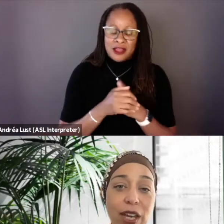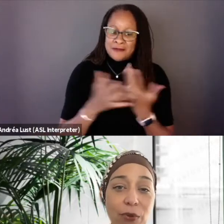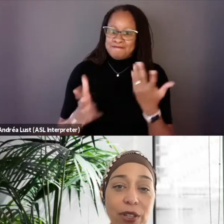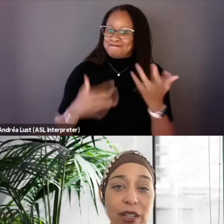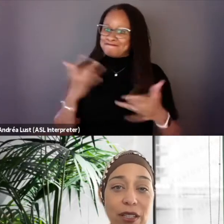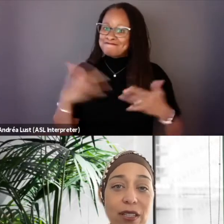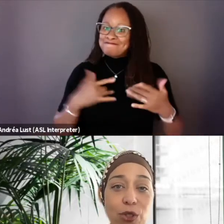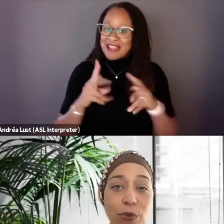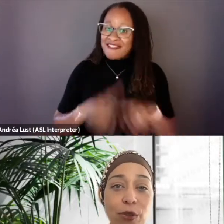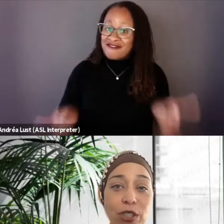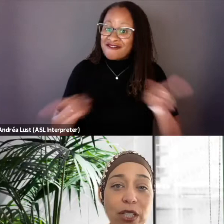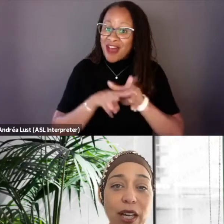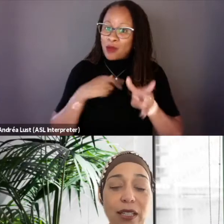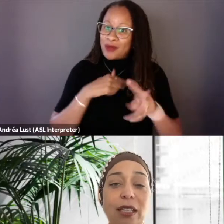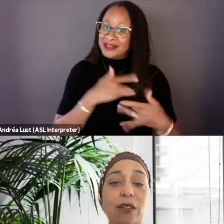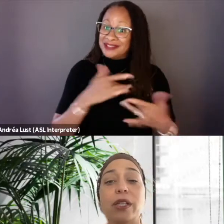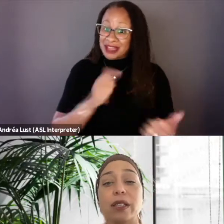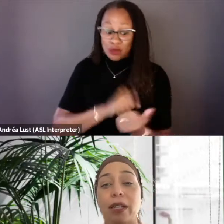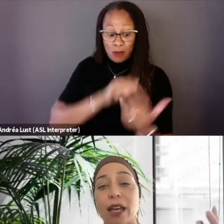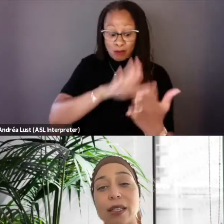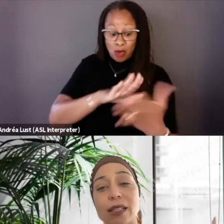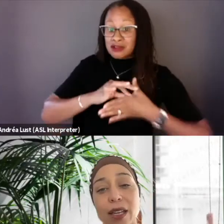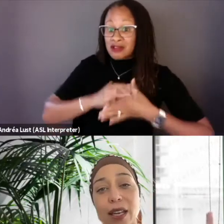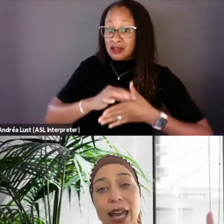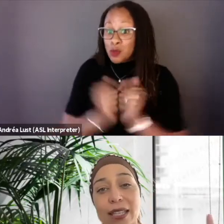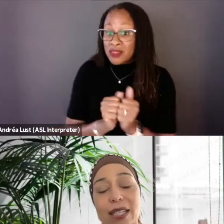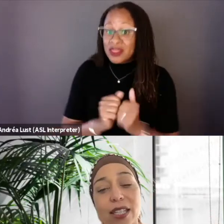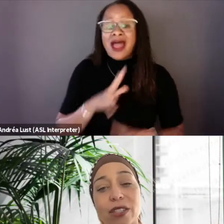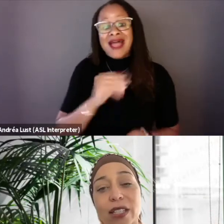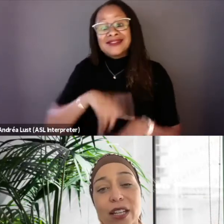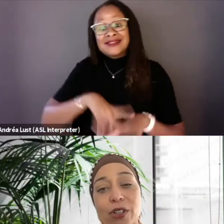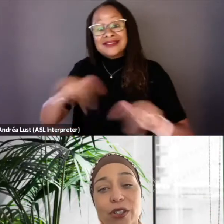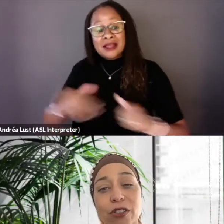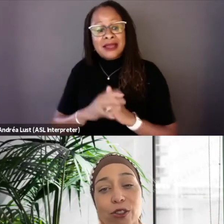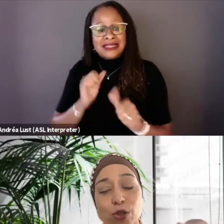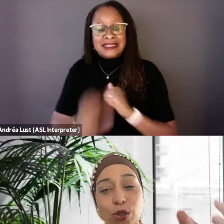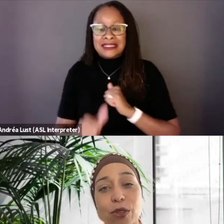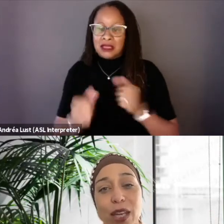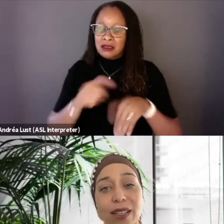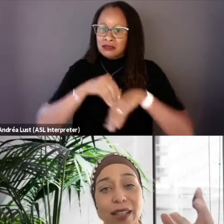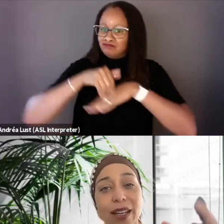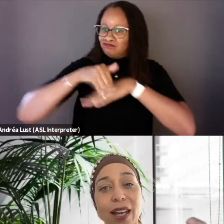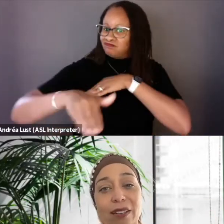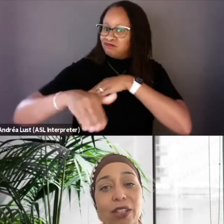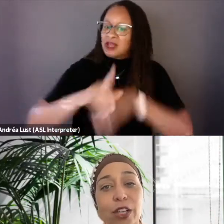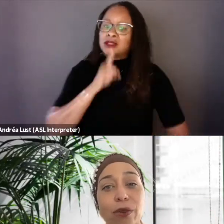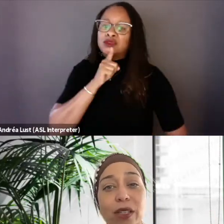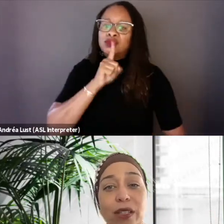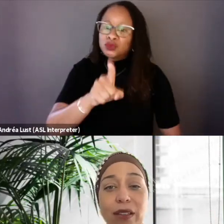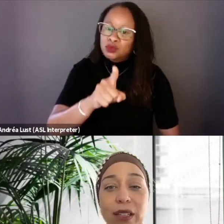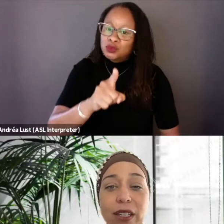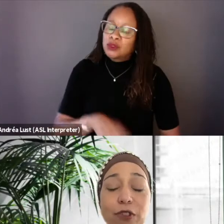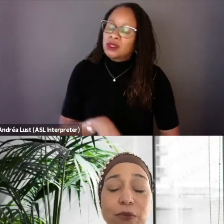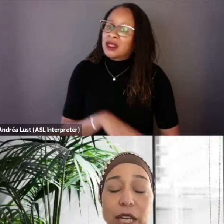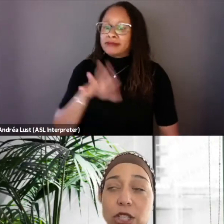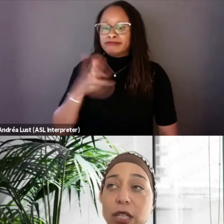that we're accustomed to approaching content with and still deliver the truth and kind of, you know, the information